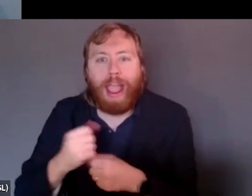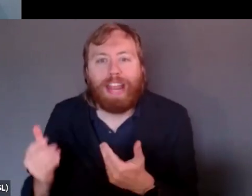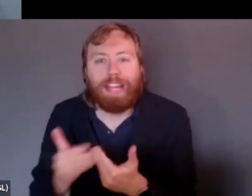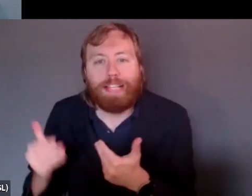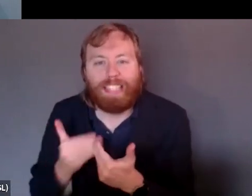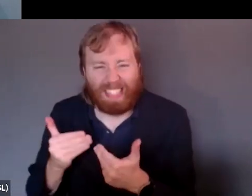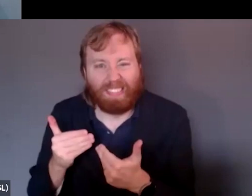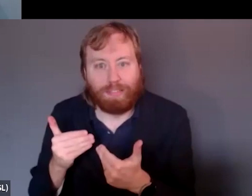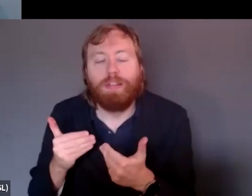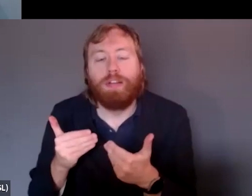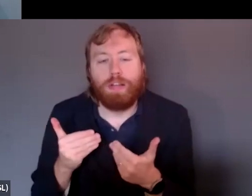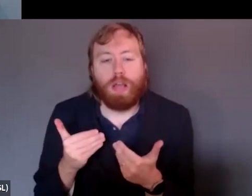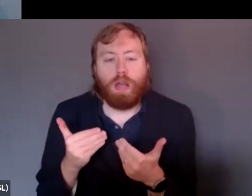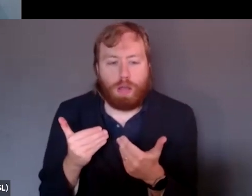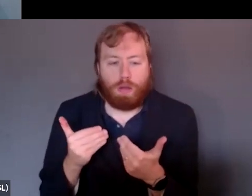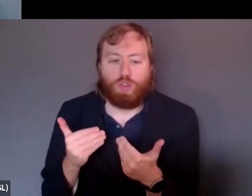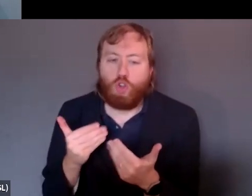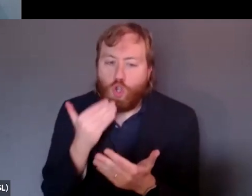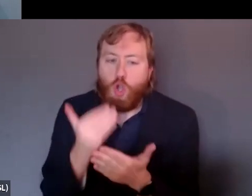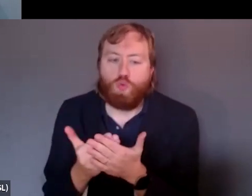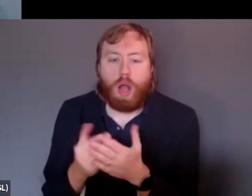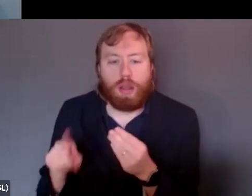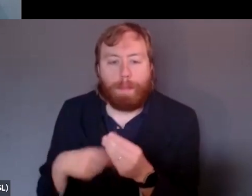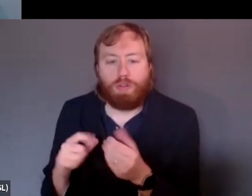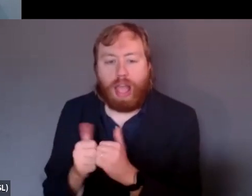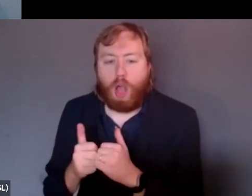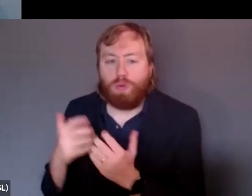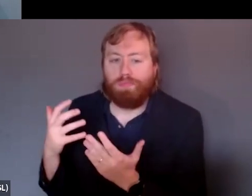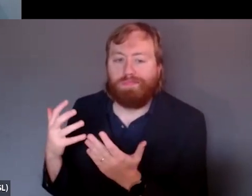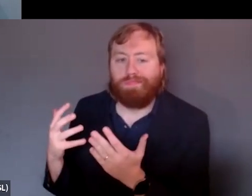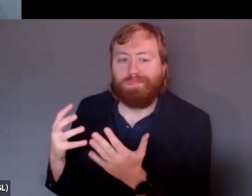Then the other option is to hire an outside firm, which really enjoyed working with Equalize Digital